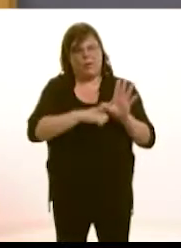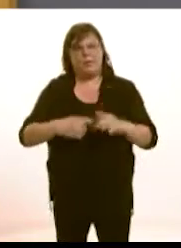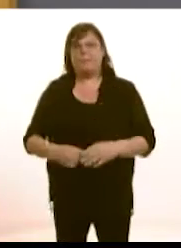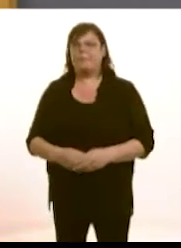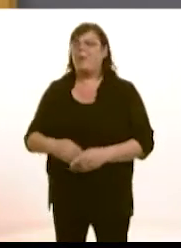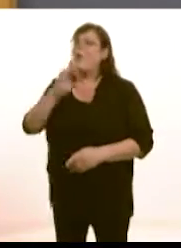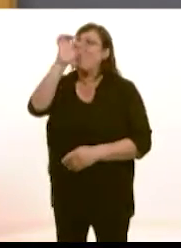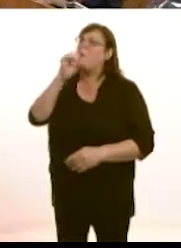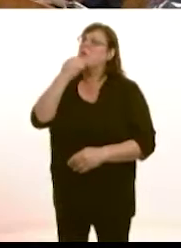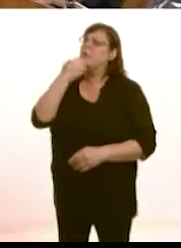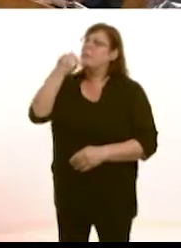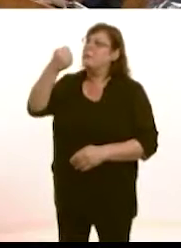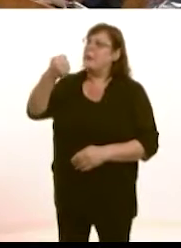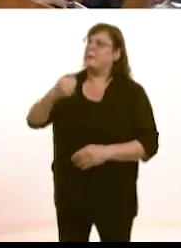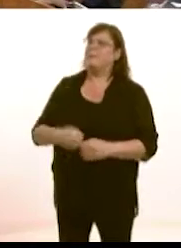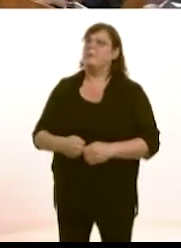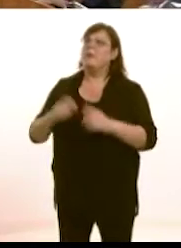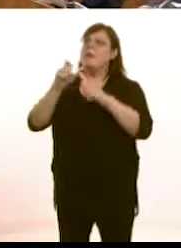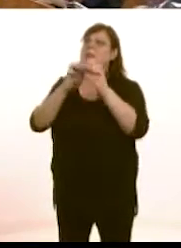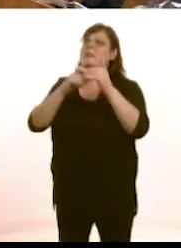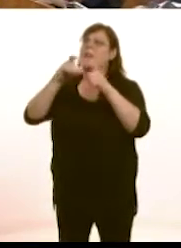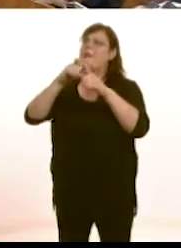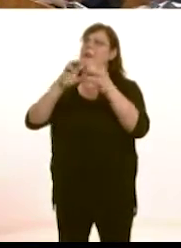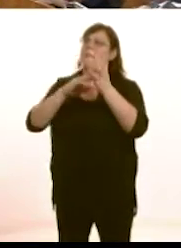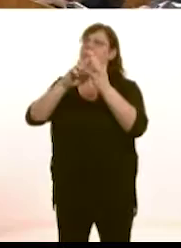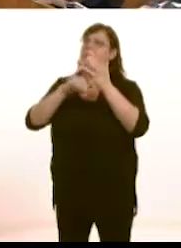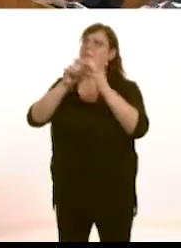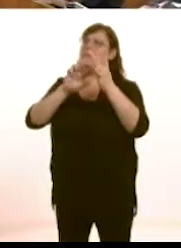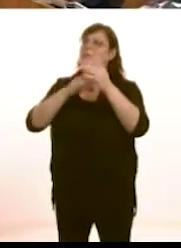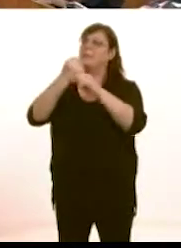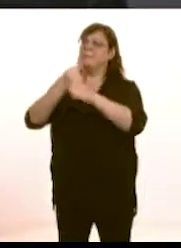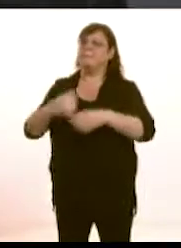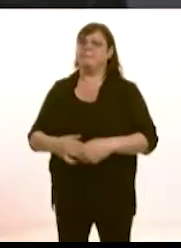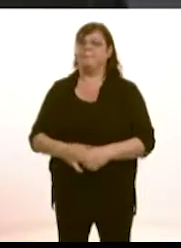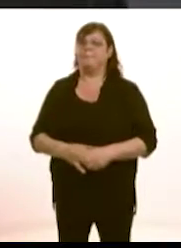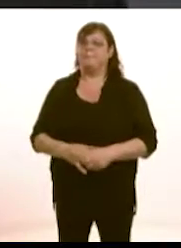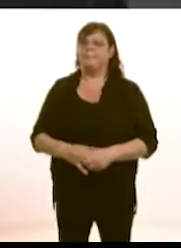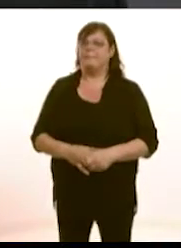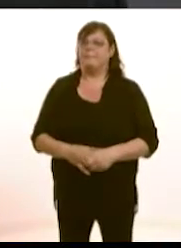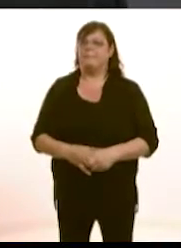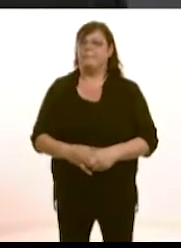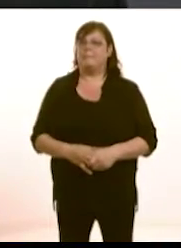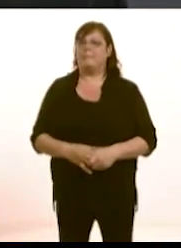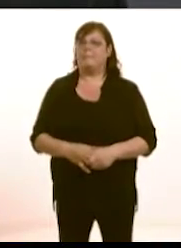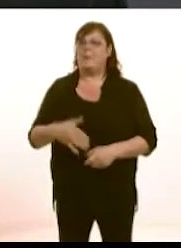Beth y mae Llywodraeth Cymru yn ei wneud i wella cyfranogiad pleidleiswyr, yn arbennig pobl ifanc? OAQ(5)0184(FM) Carwyn Jones: We continue to work with our